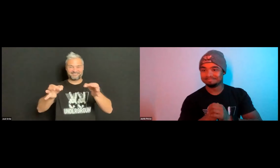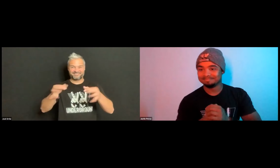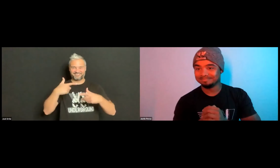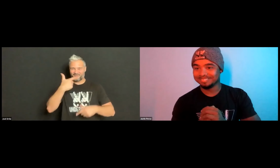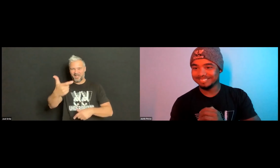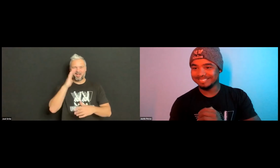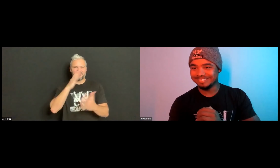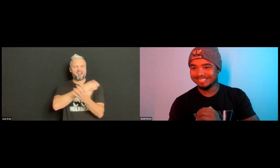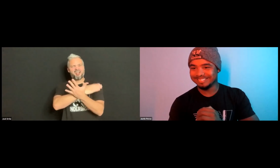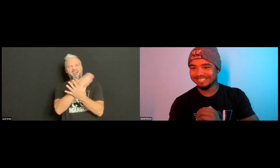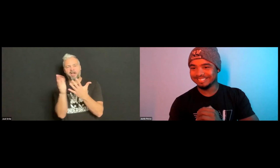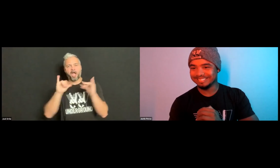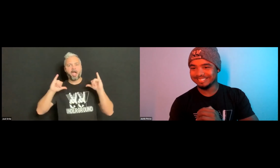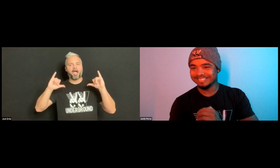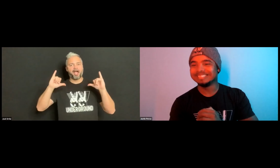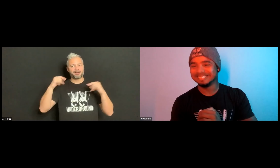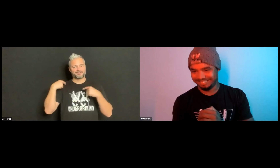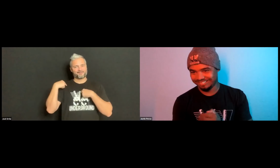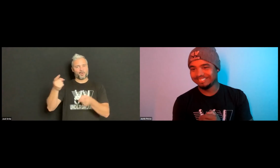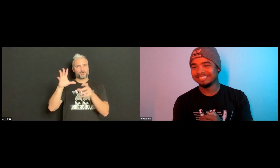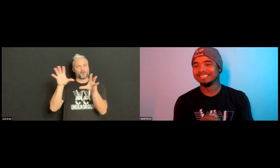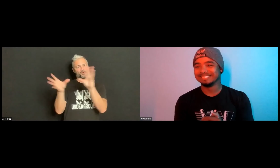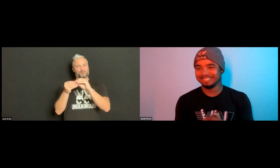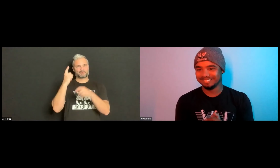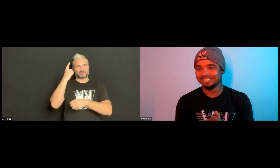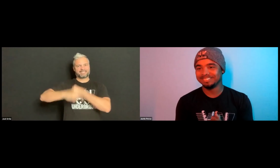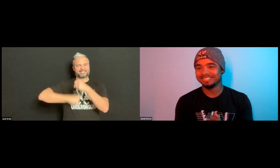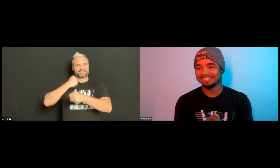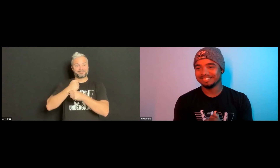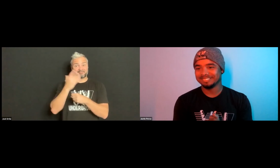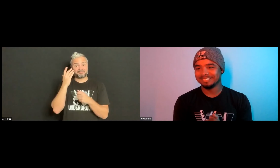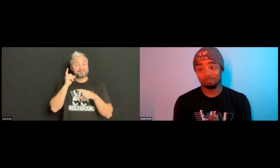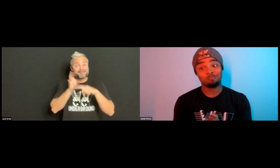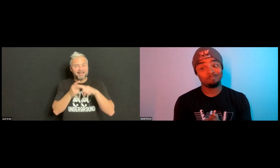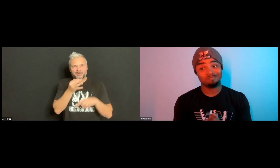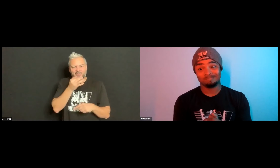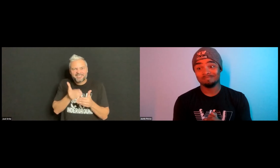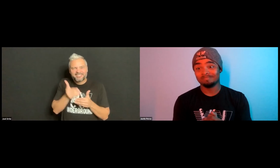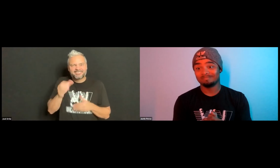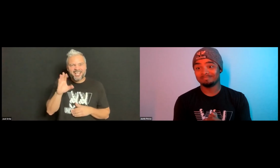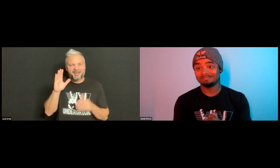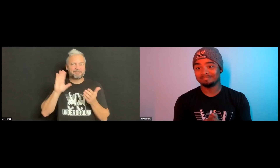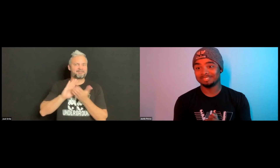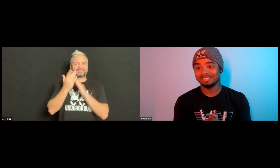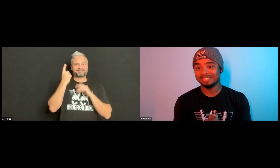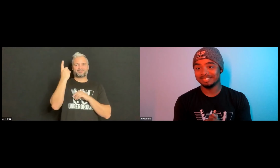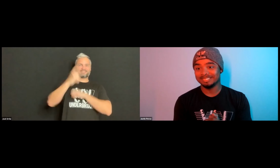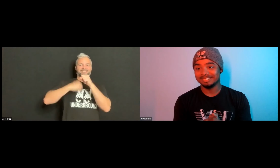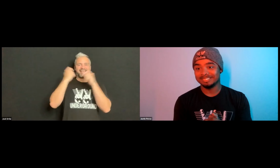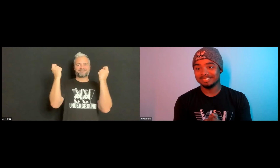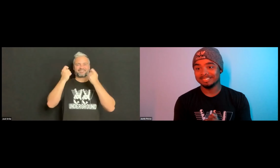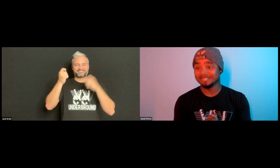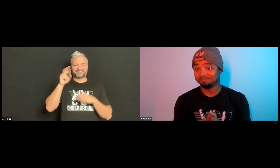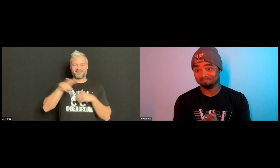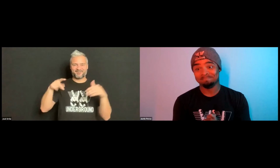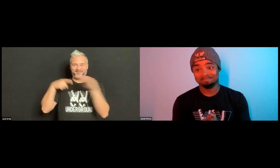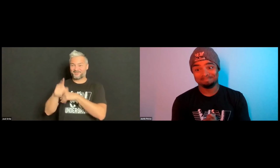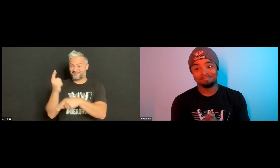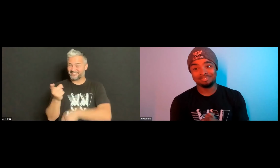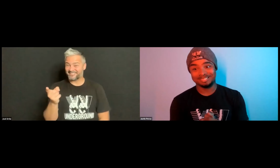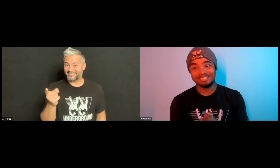You'll be able to see our work for the past year! Plus soon, next month, is VV Underground's one year anniversary, right?